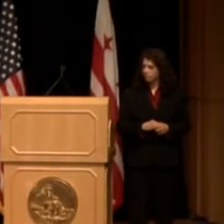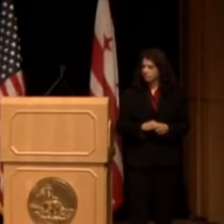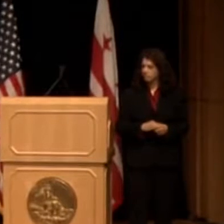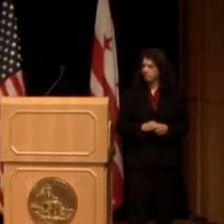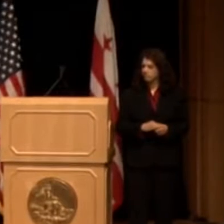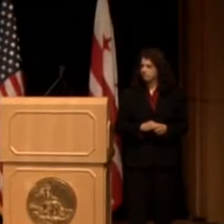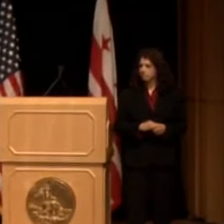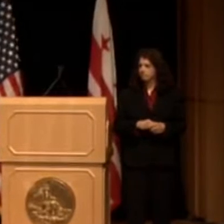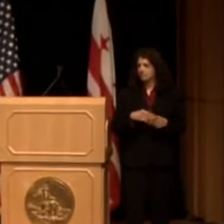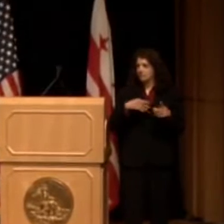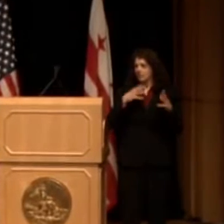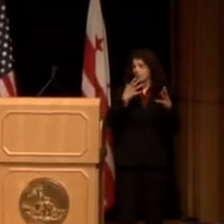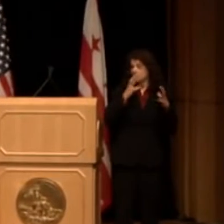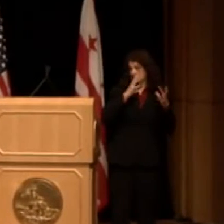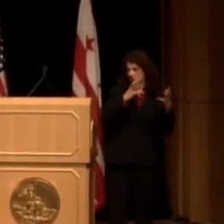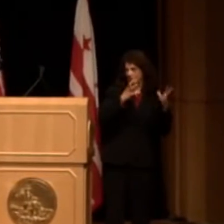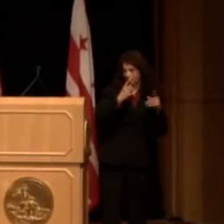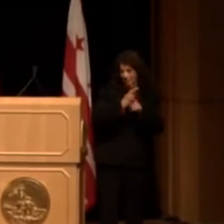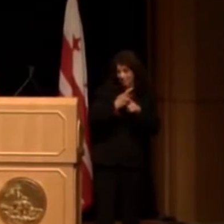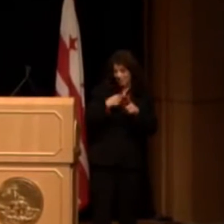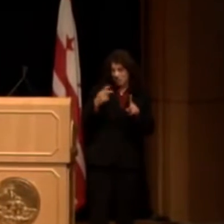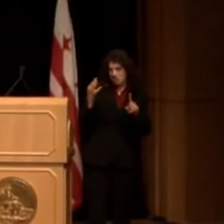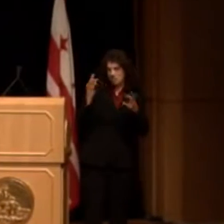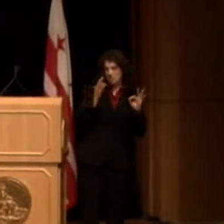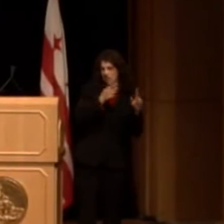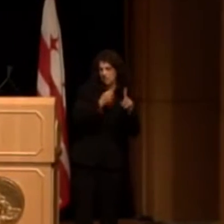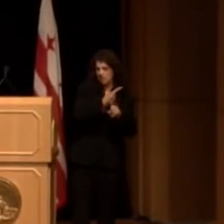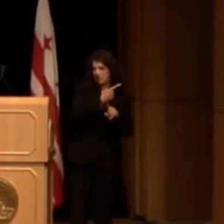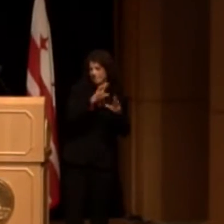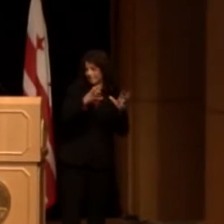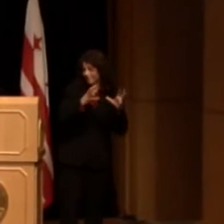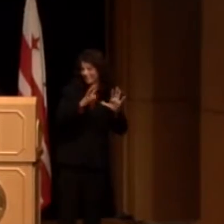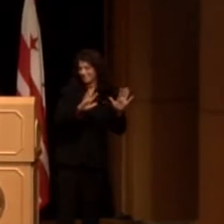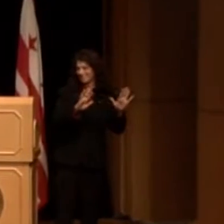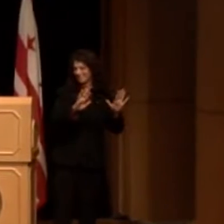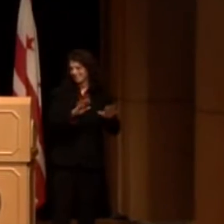RIGHT, RIGHT, RIGHT? HOW MANY PEOPLE HAD XAVIER IN